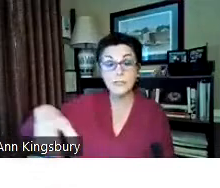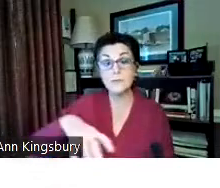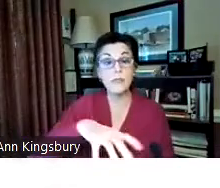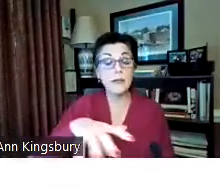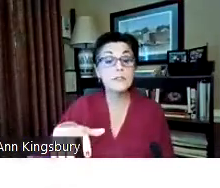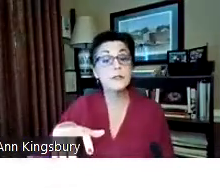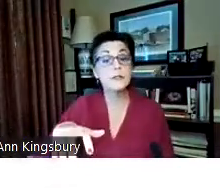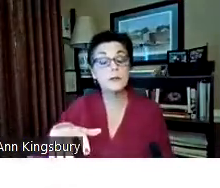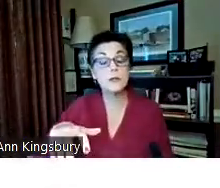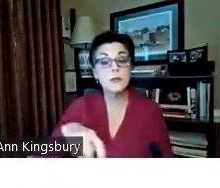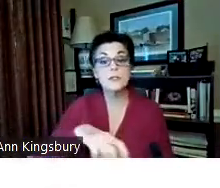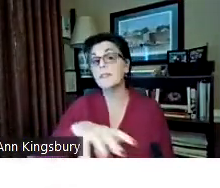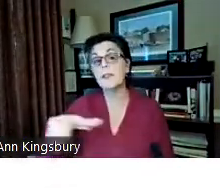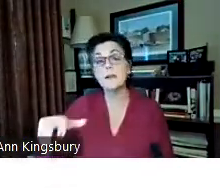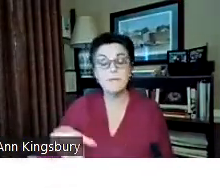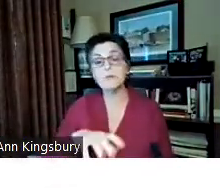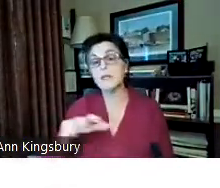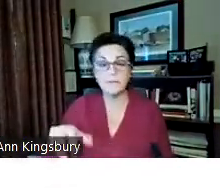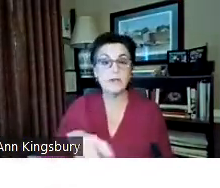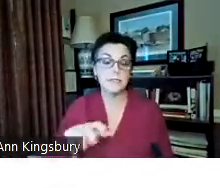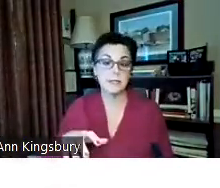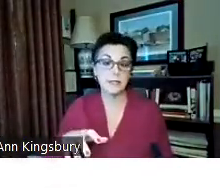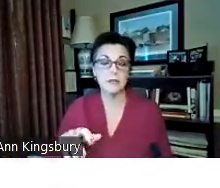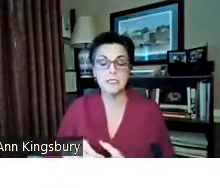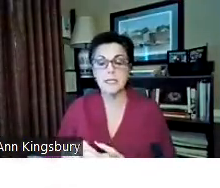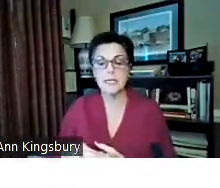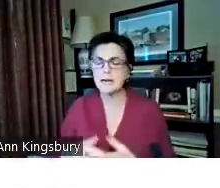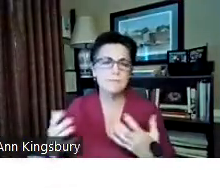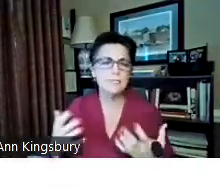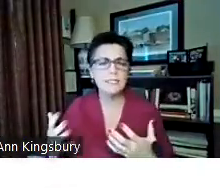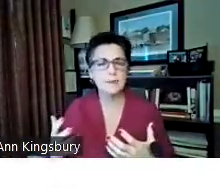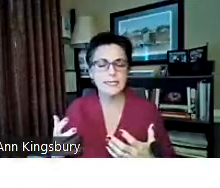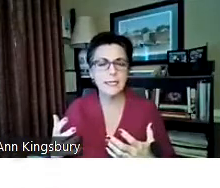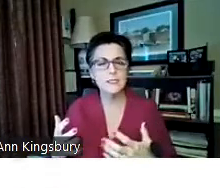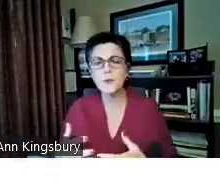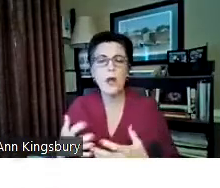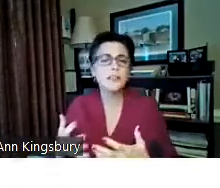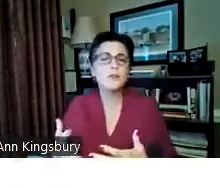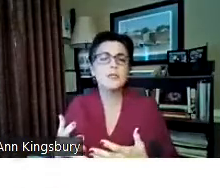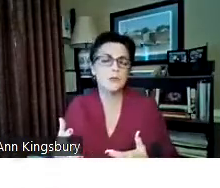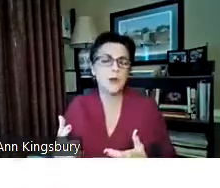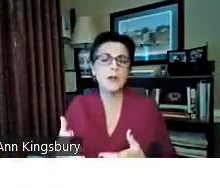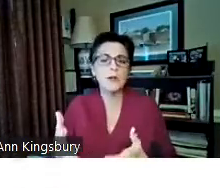to their circle to their family, friends and others, really doesn't make sense. So we ought to assume we ought to go into